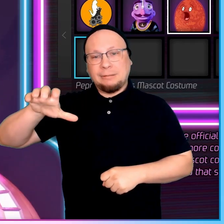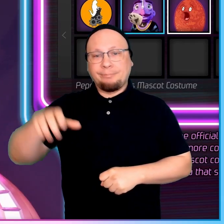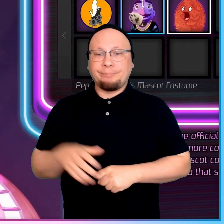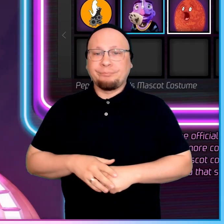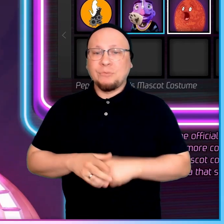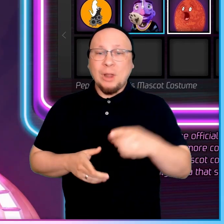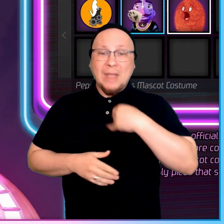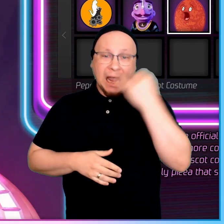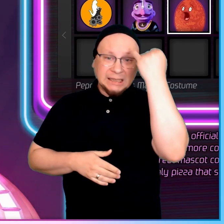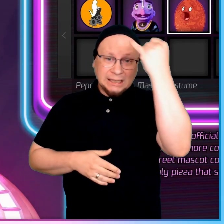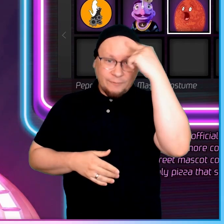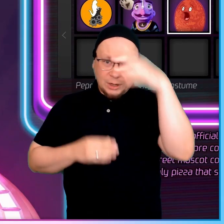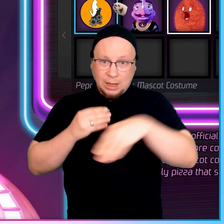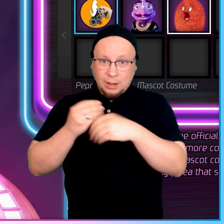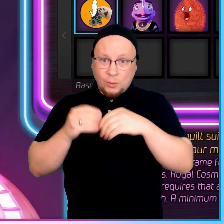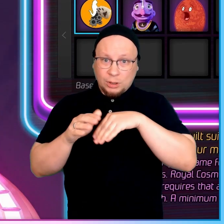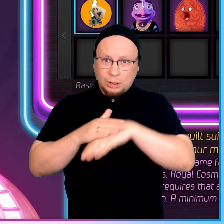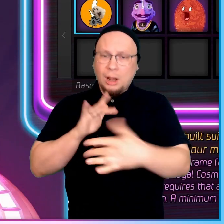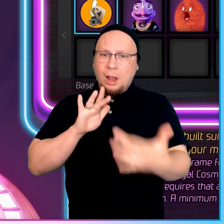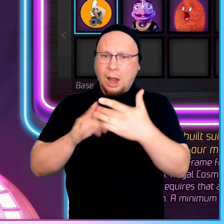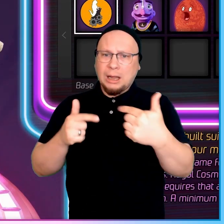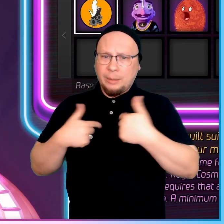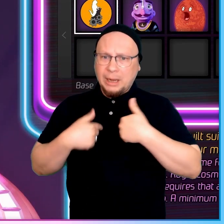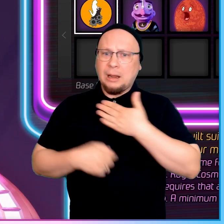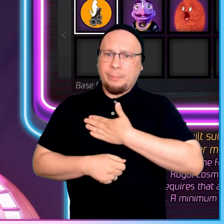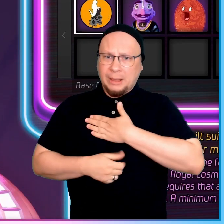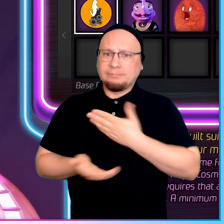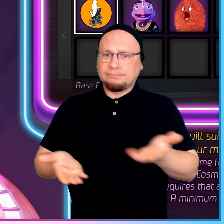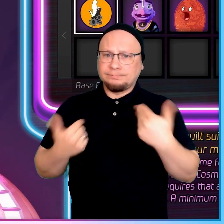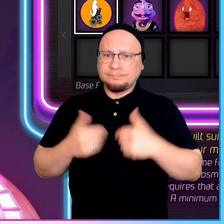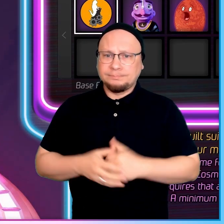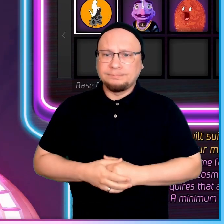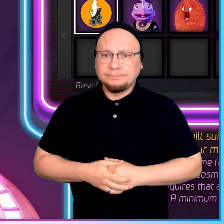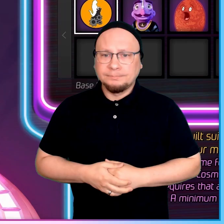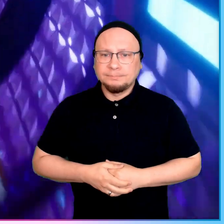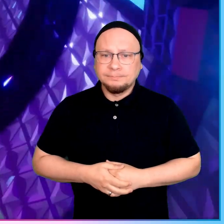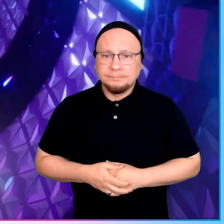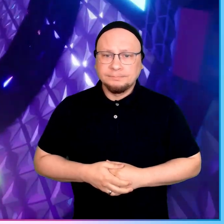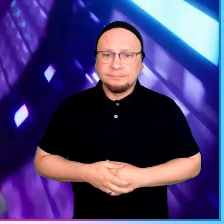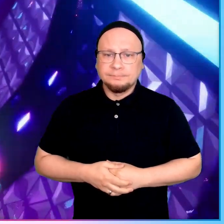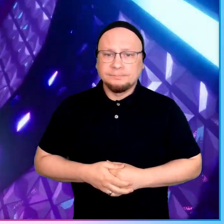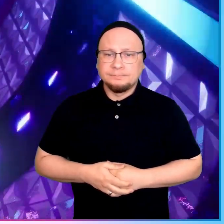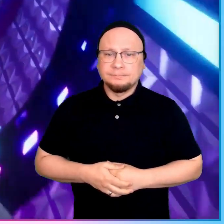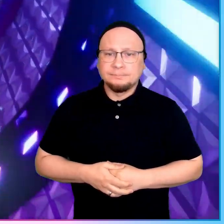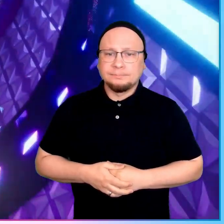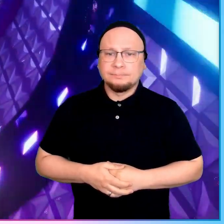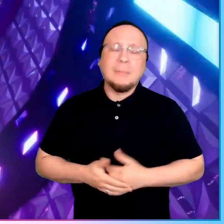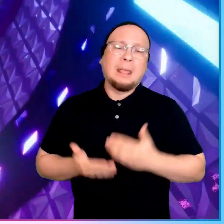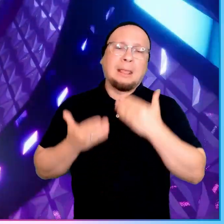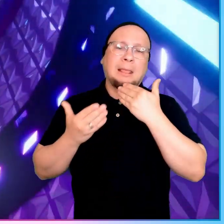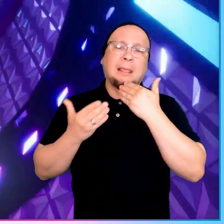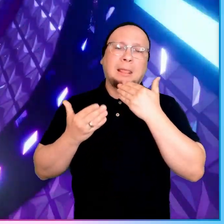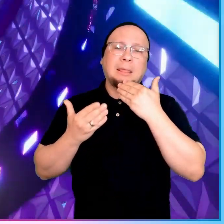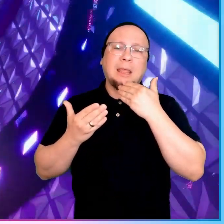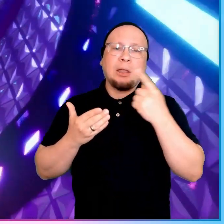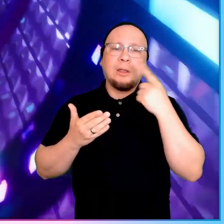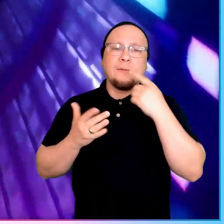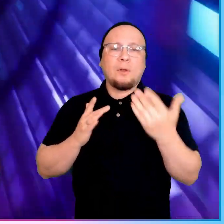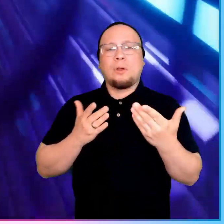please contact us at: Contact@Recombobulator.CA Thank you, from everyone at Recombobulator Games.